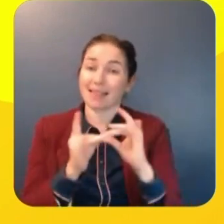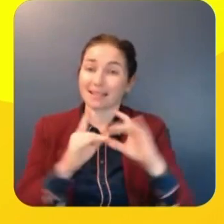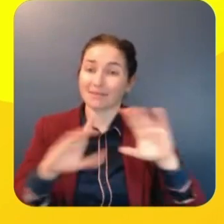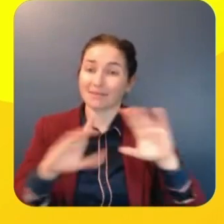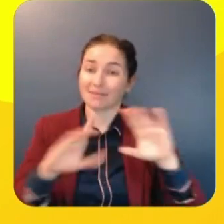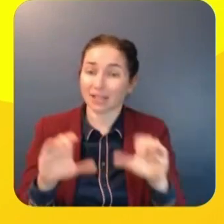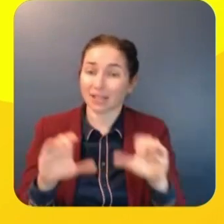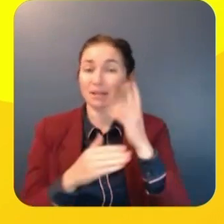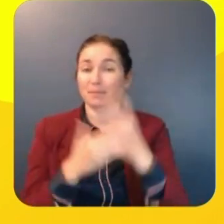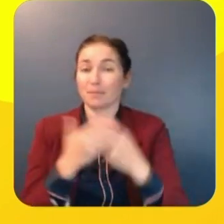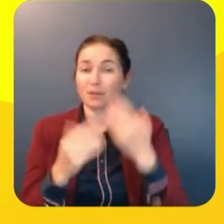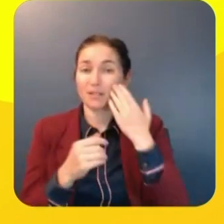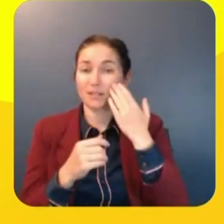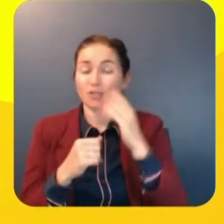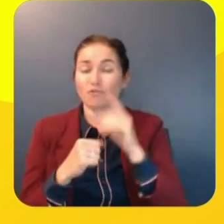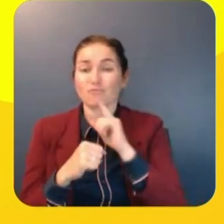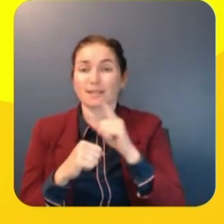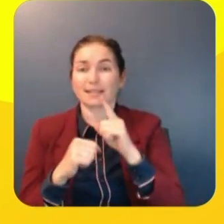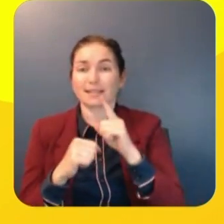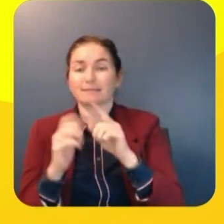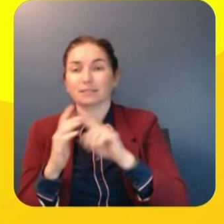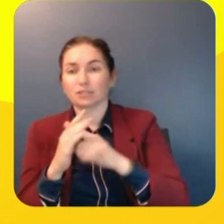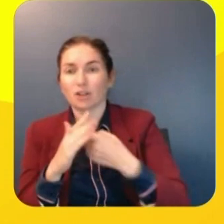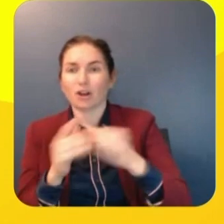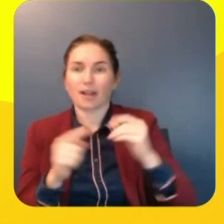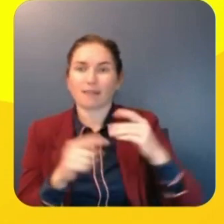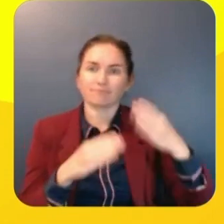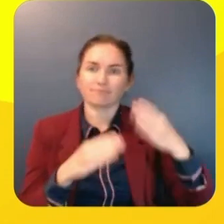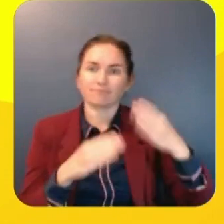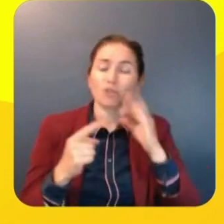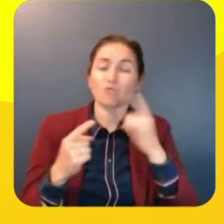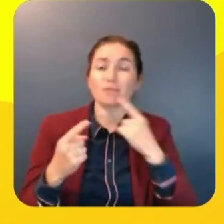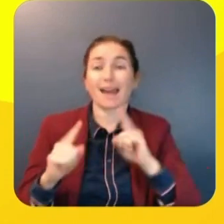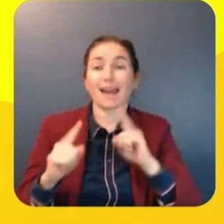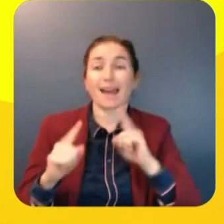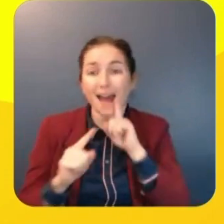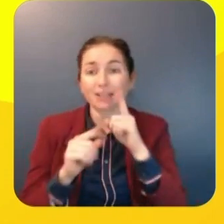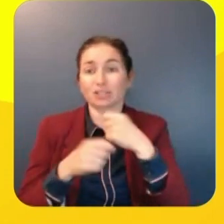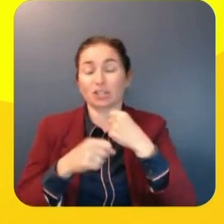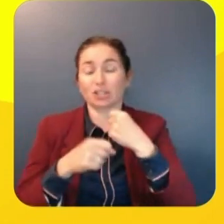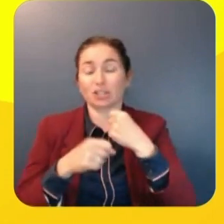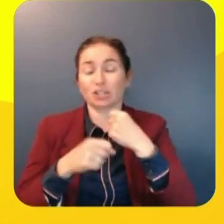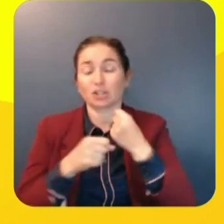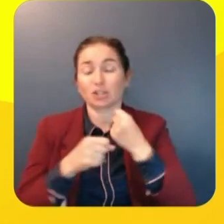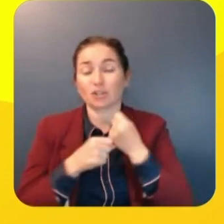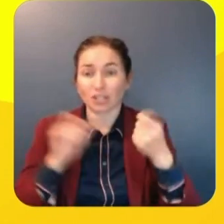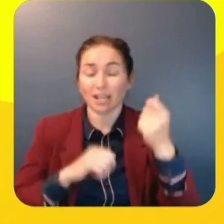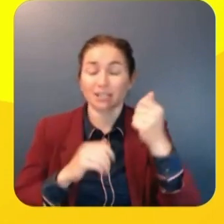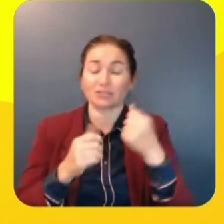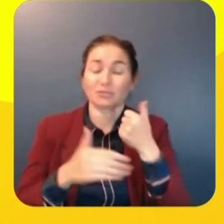and the stick to meaningfully create change across multiple vertices within a company and ideally, the sector.